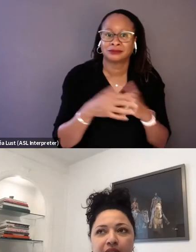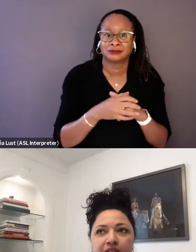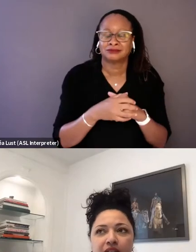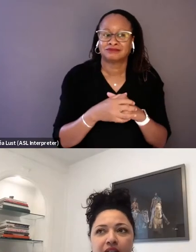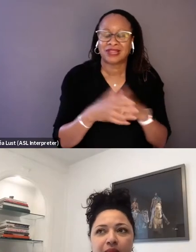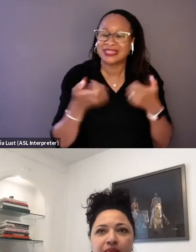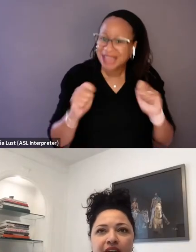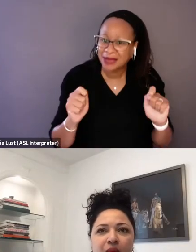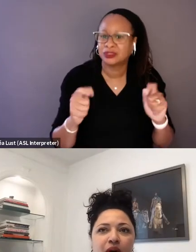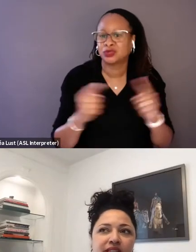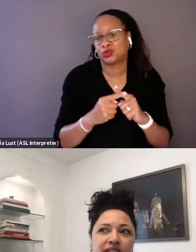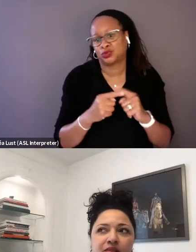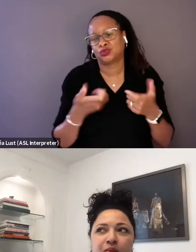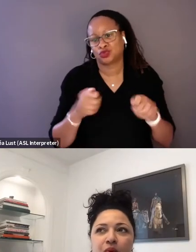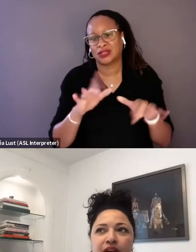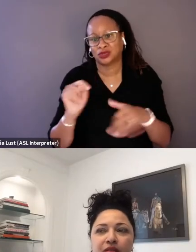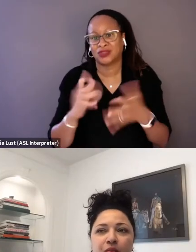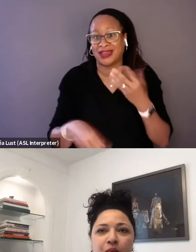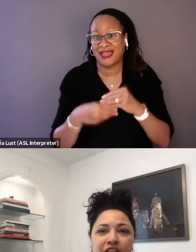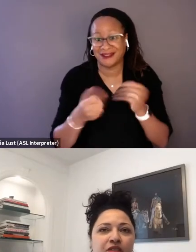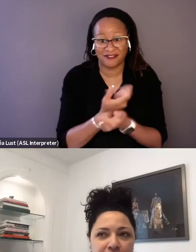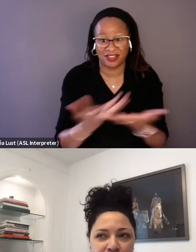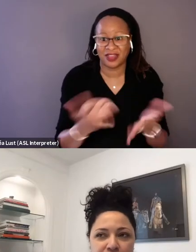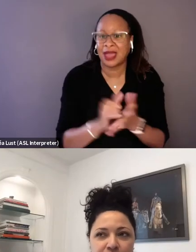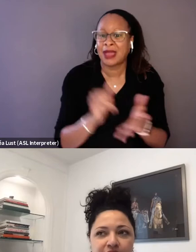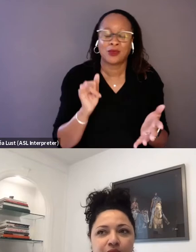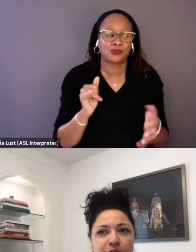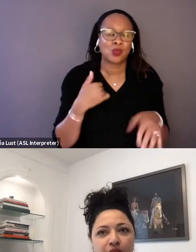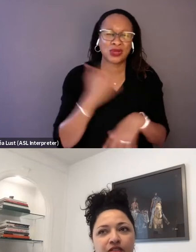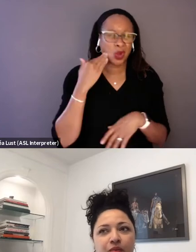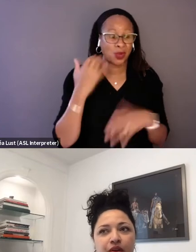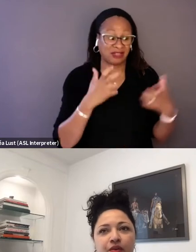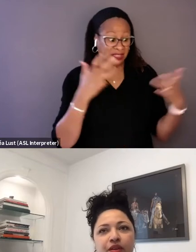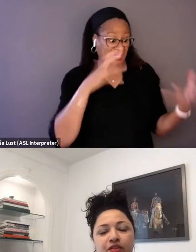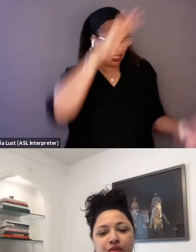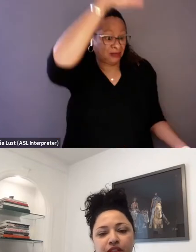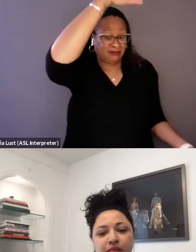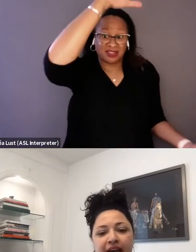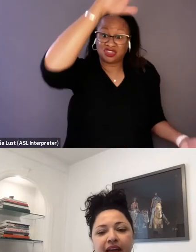but that wasn't what, we knew that we couldn't do that. So we wanted to work with the tools that we had